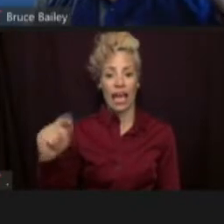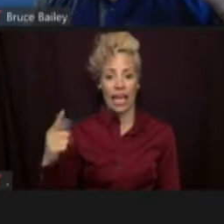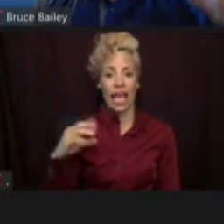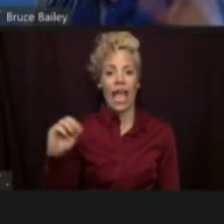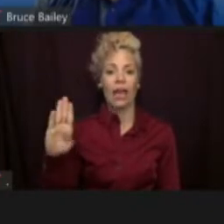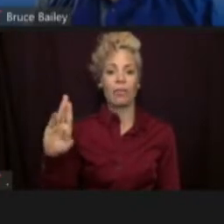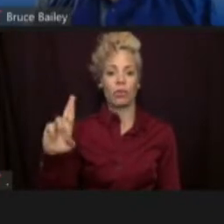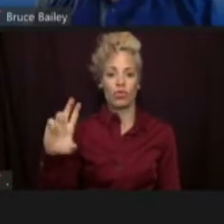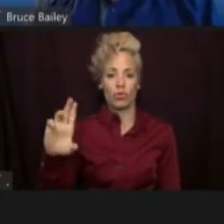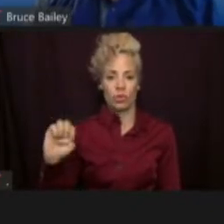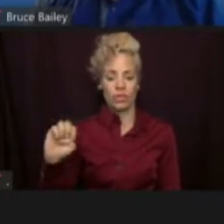Next slide, please.